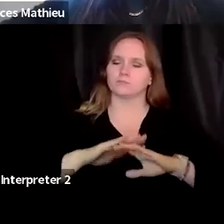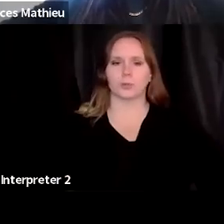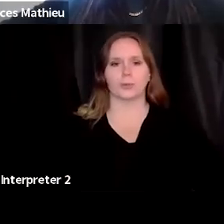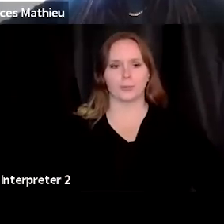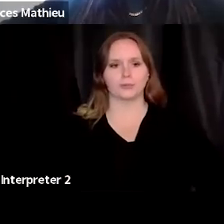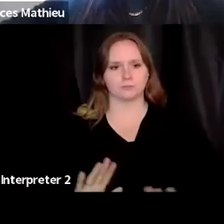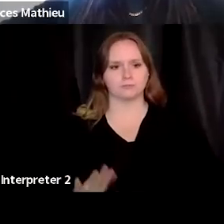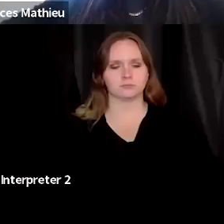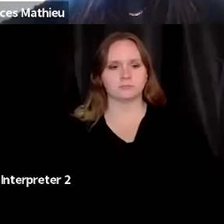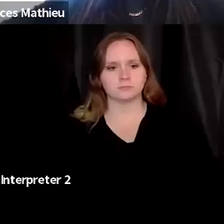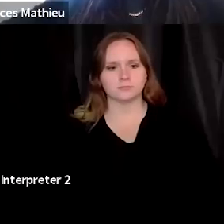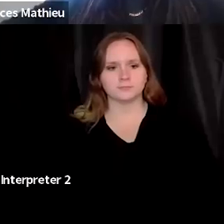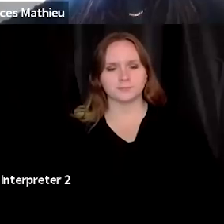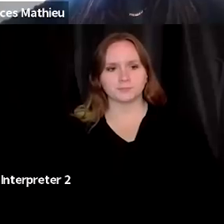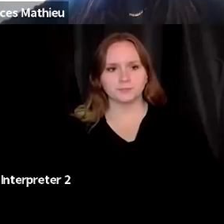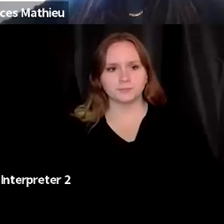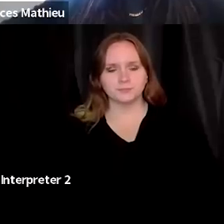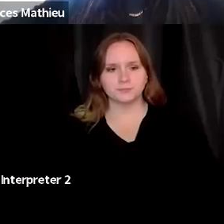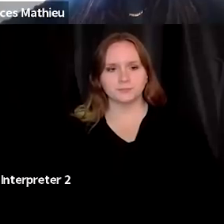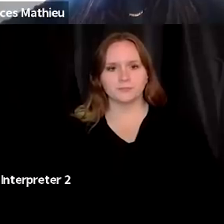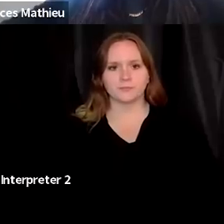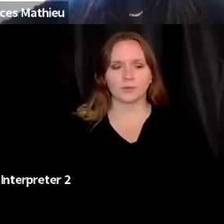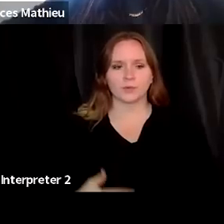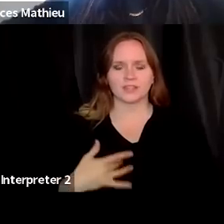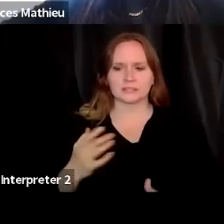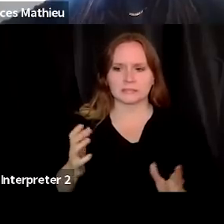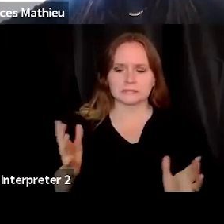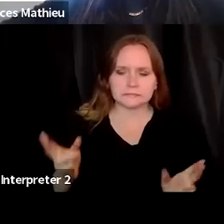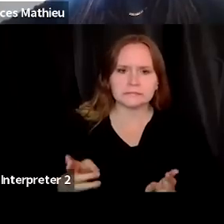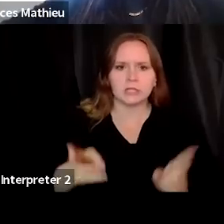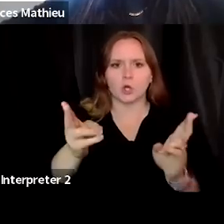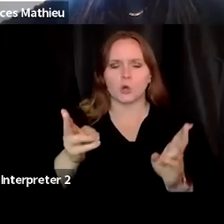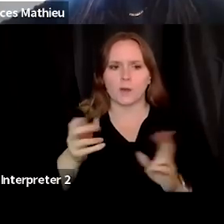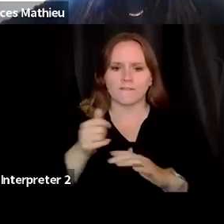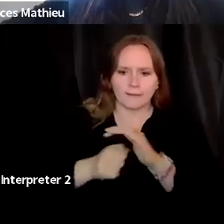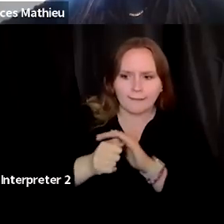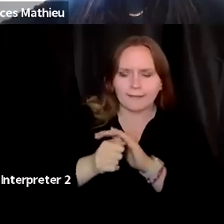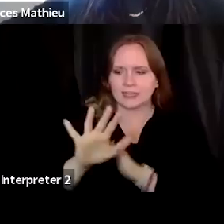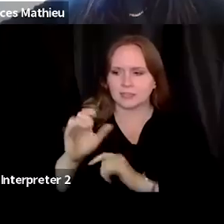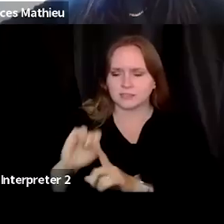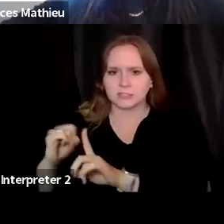this sense of urgency around hiding their circumstances can be lifted.